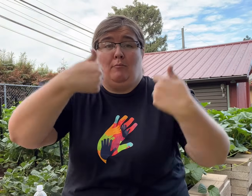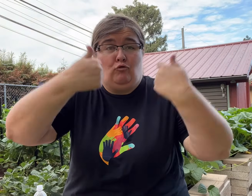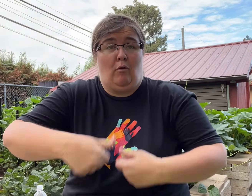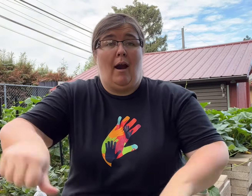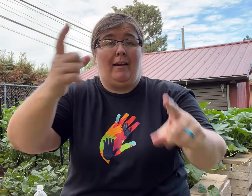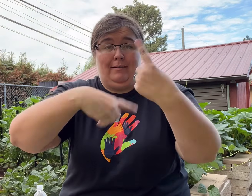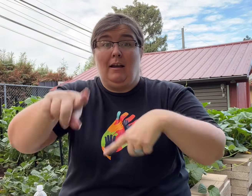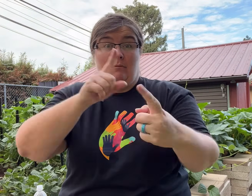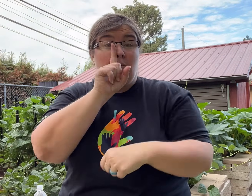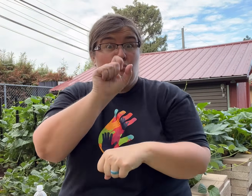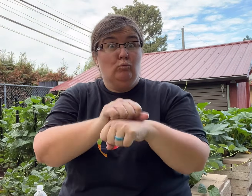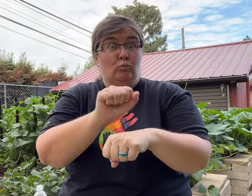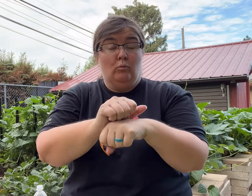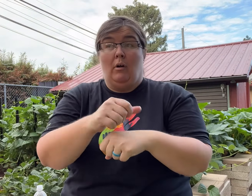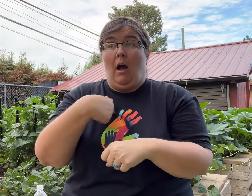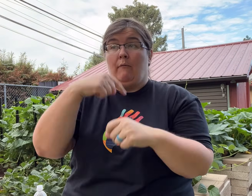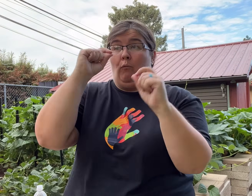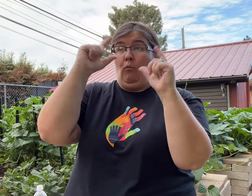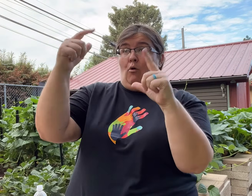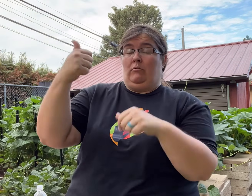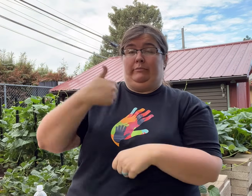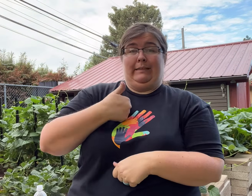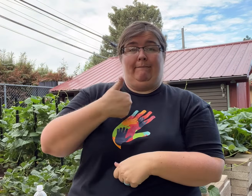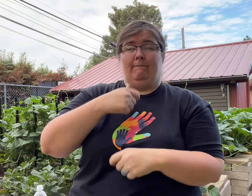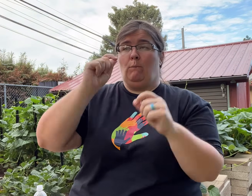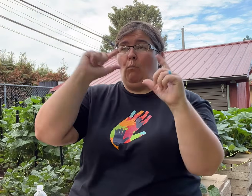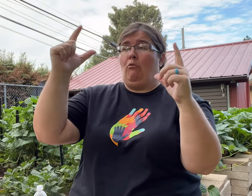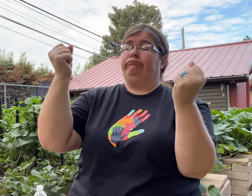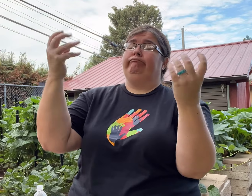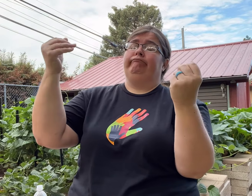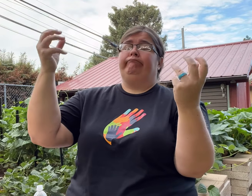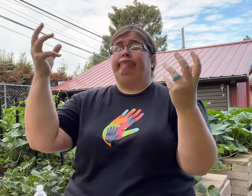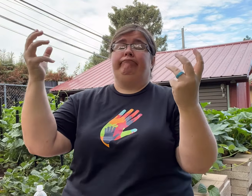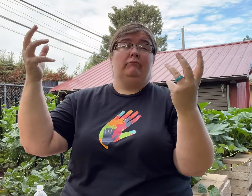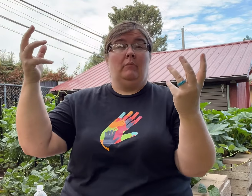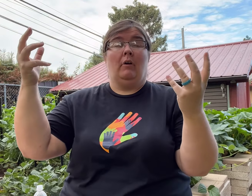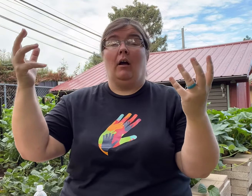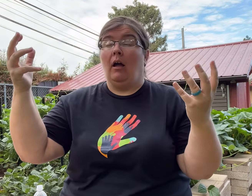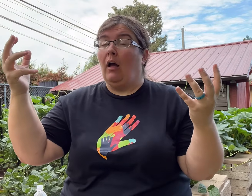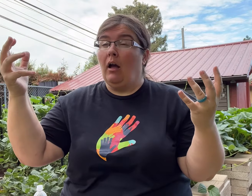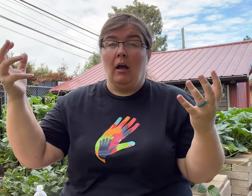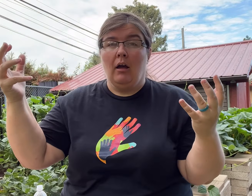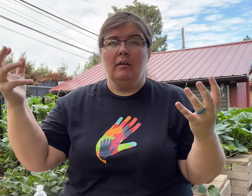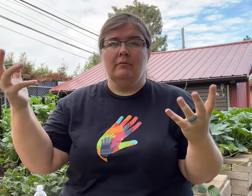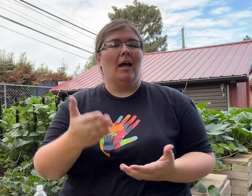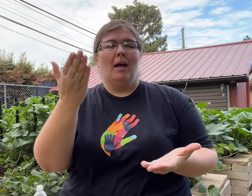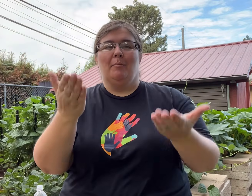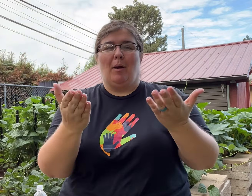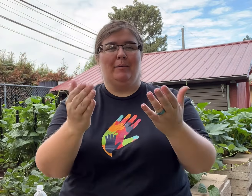I'm sure my poor body is actually trying to sign but I've woken myself up before signing,